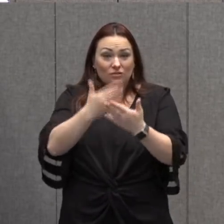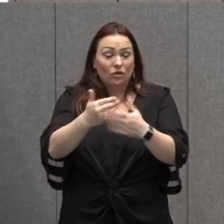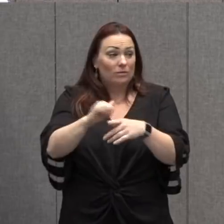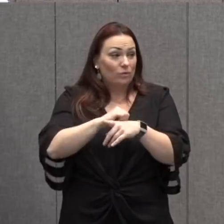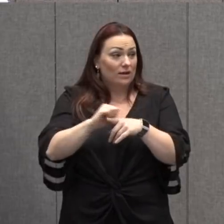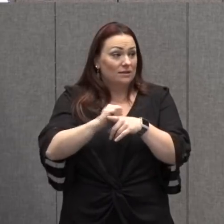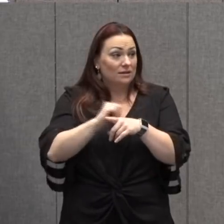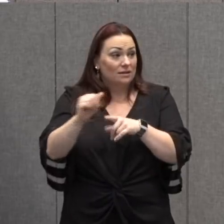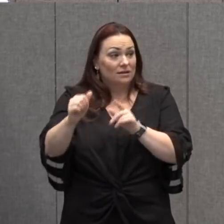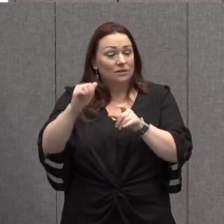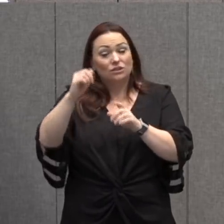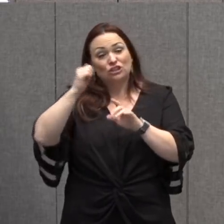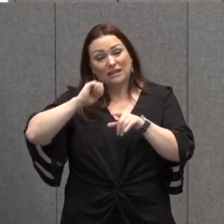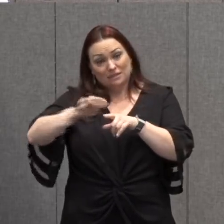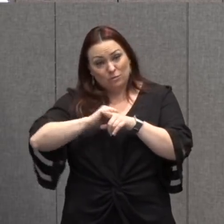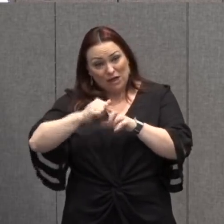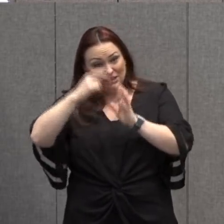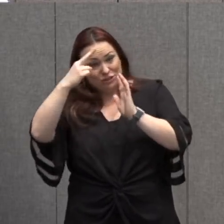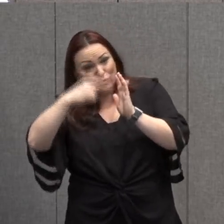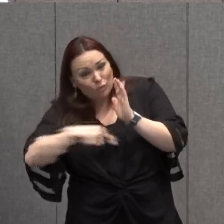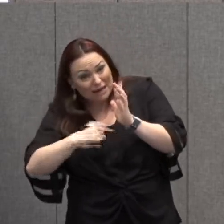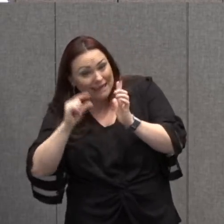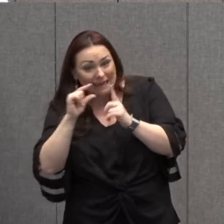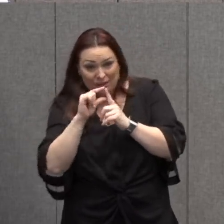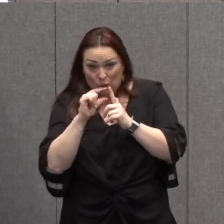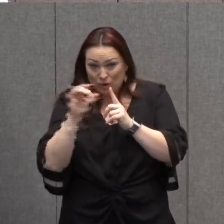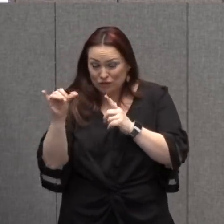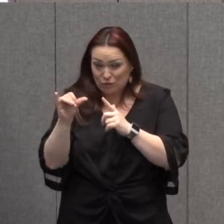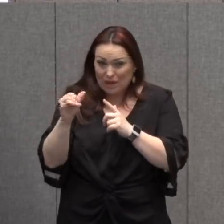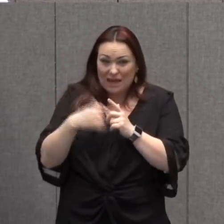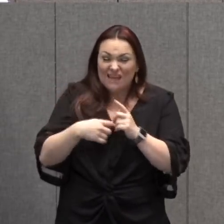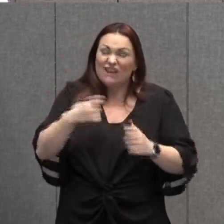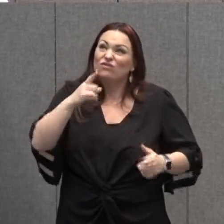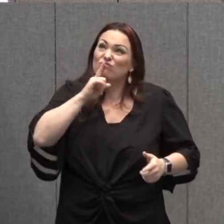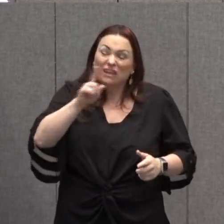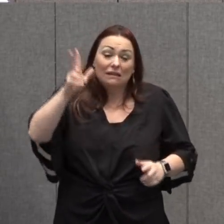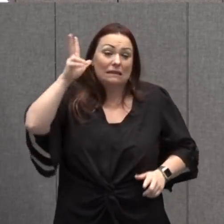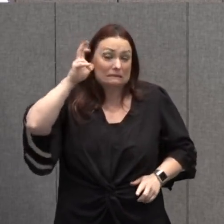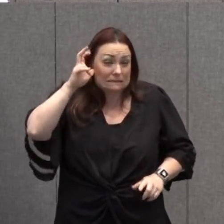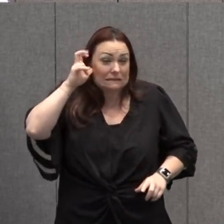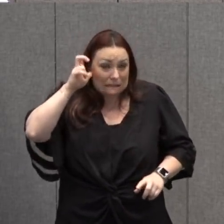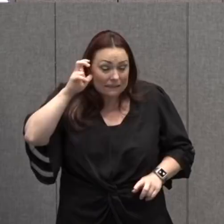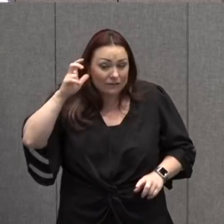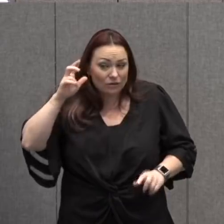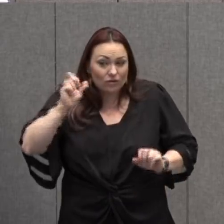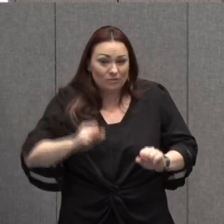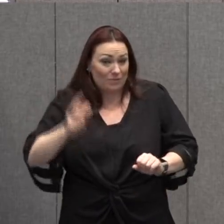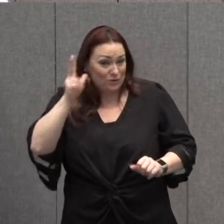because she gets to practice reading the words. And I have to really listen to hear the sounds.